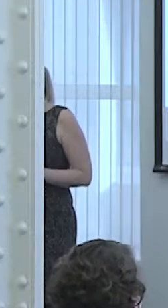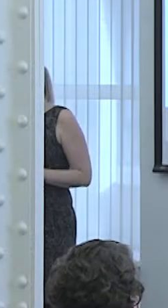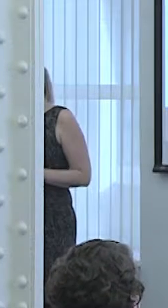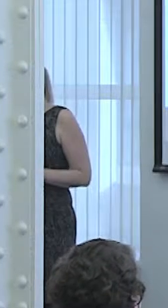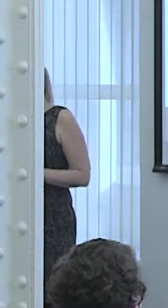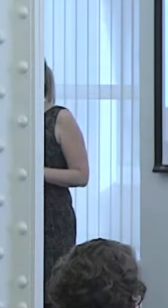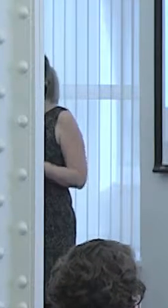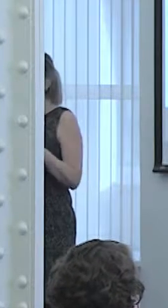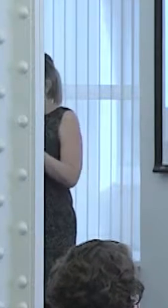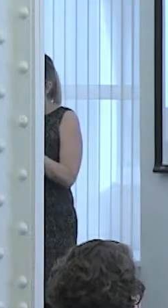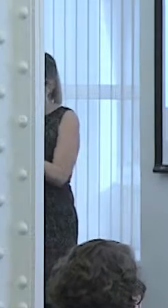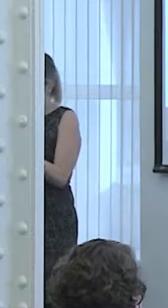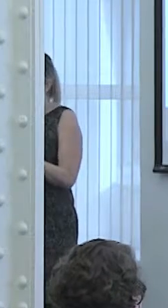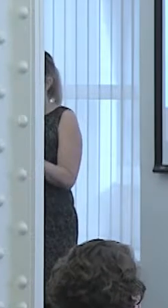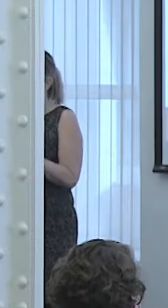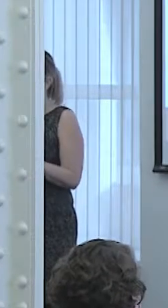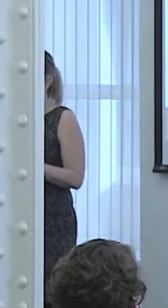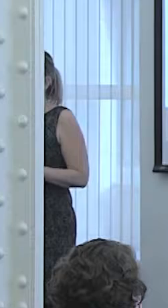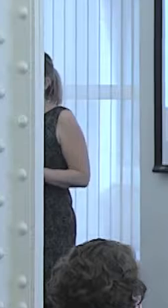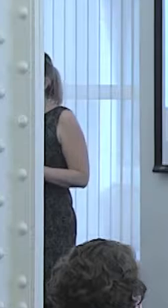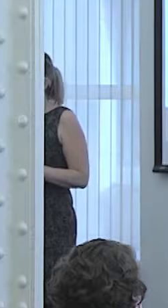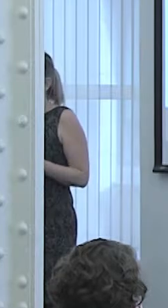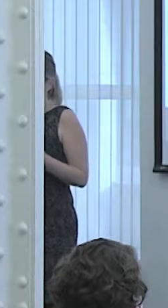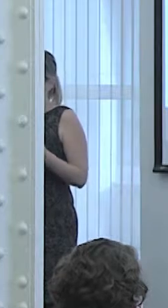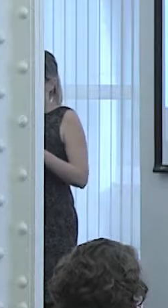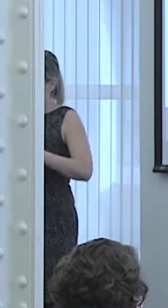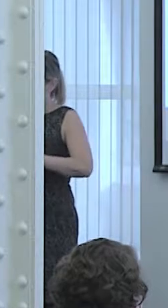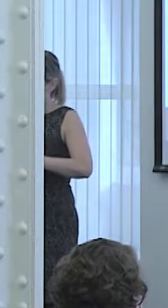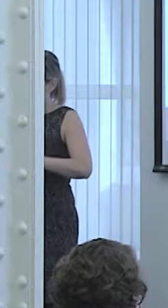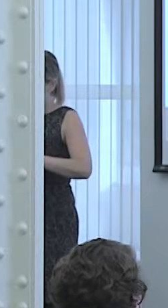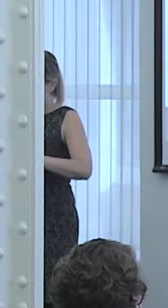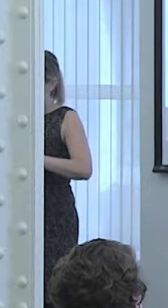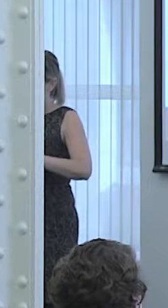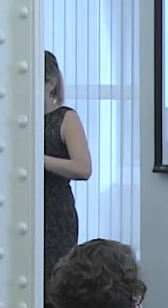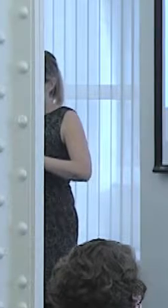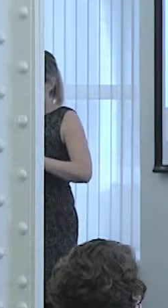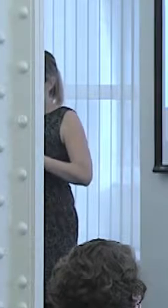And it's really important to remember that because so many times, able-bodied folks